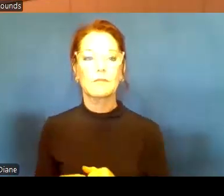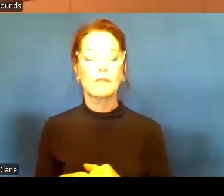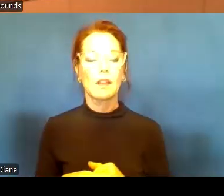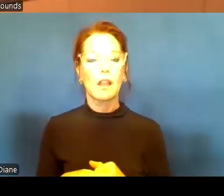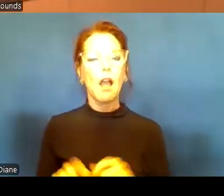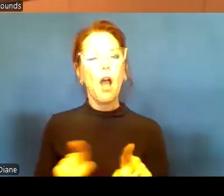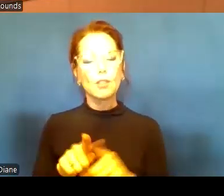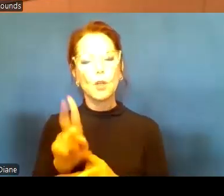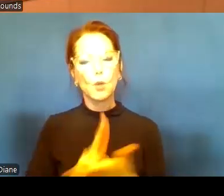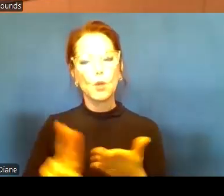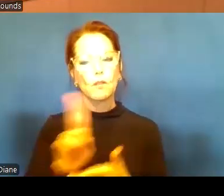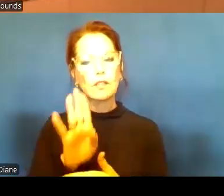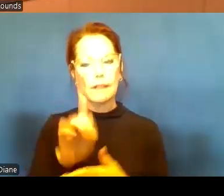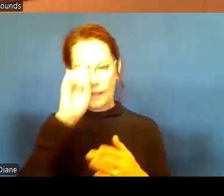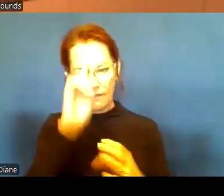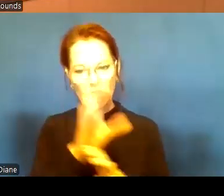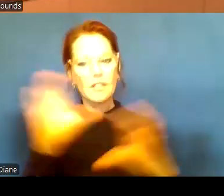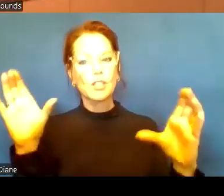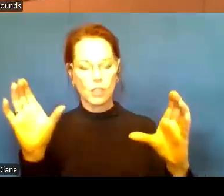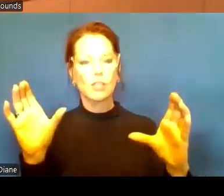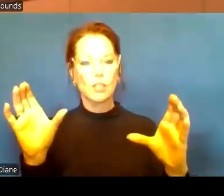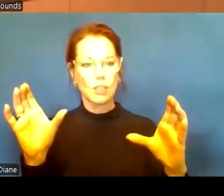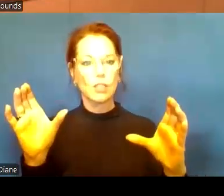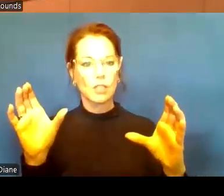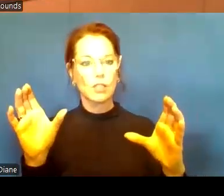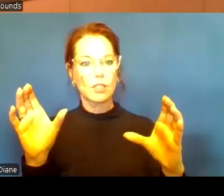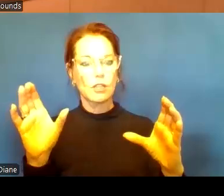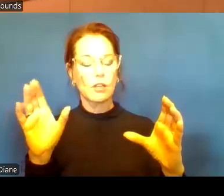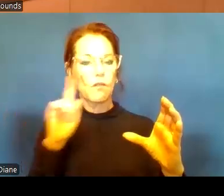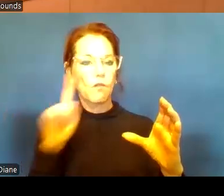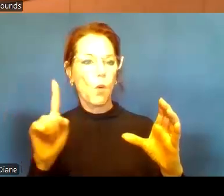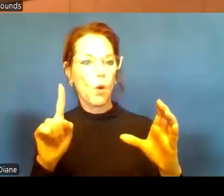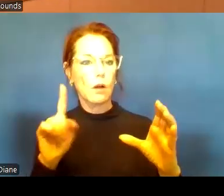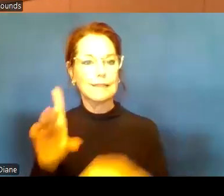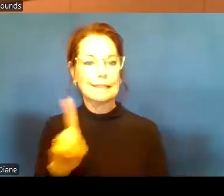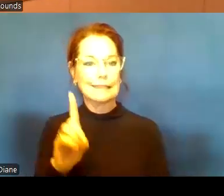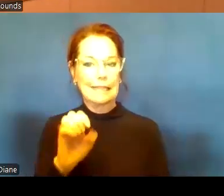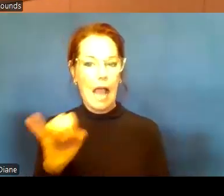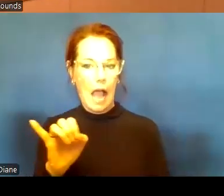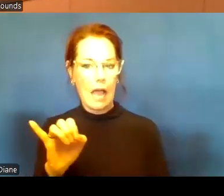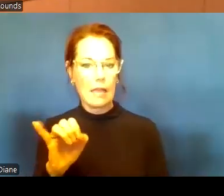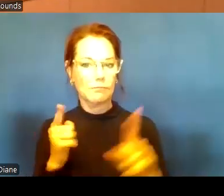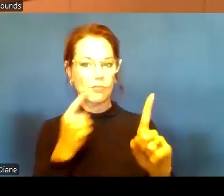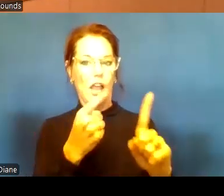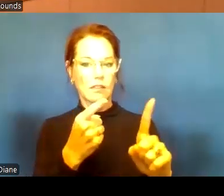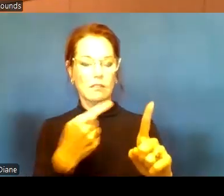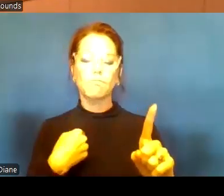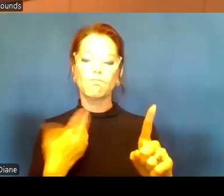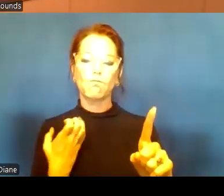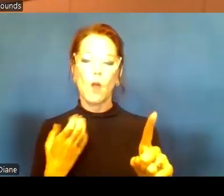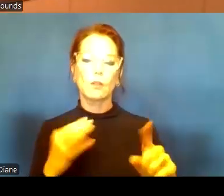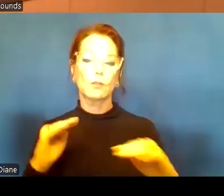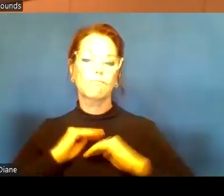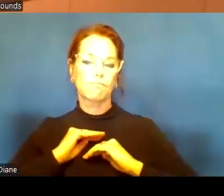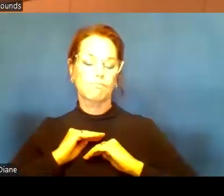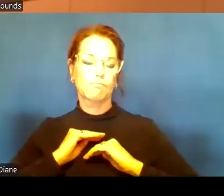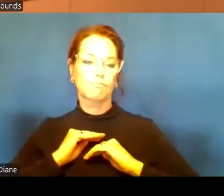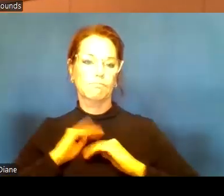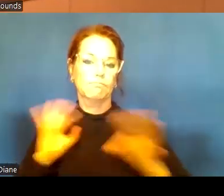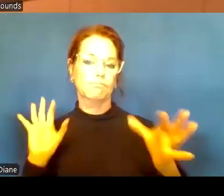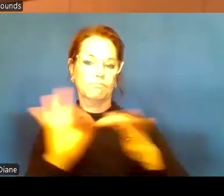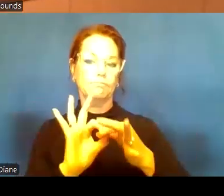of um meeting their objectives for Dei um just putting it in um succinctly like that